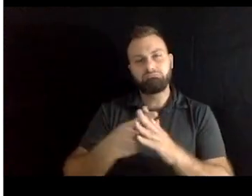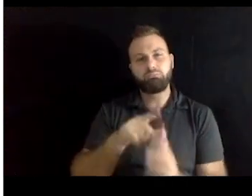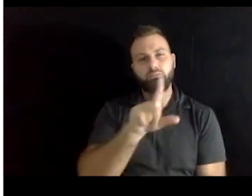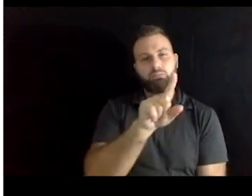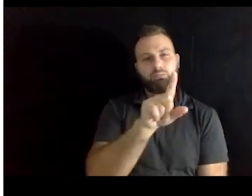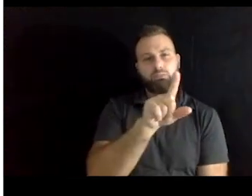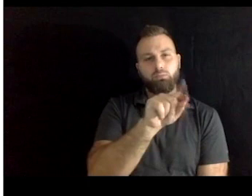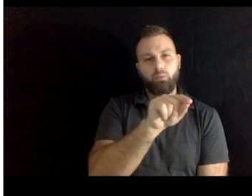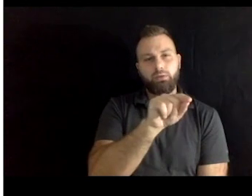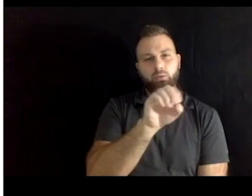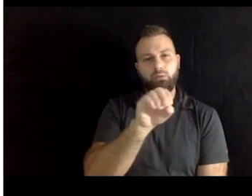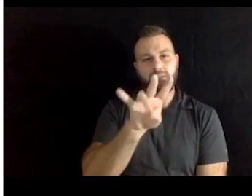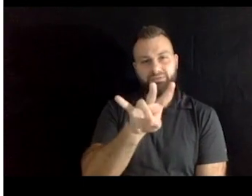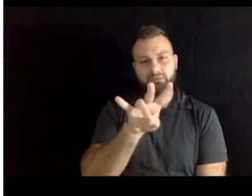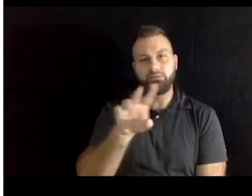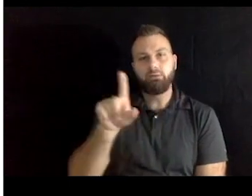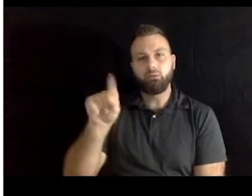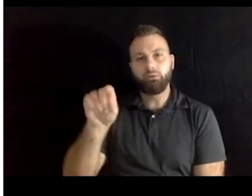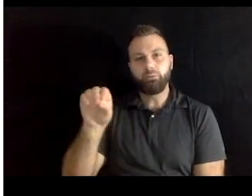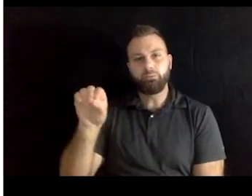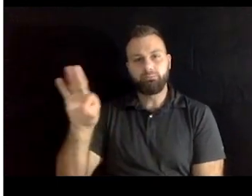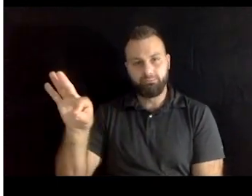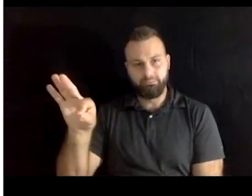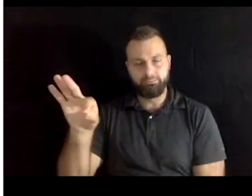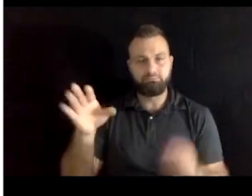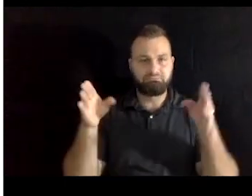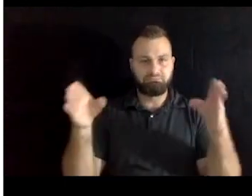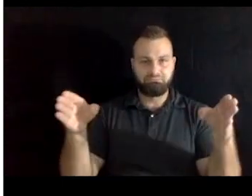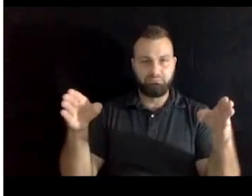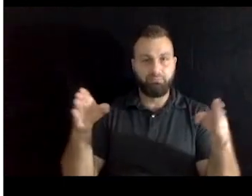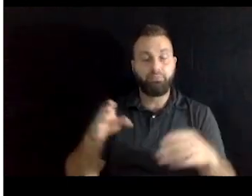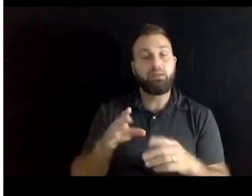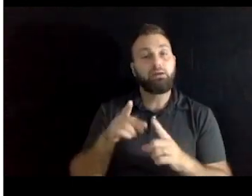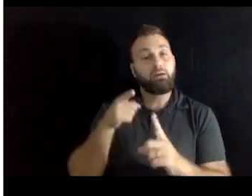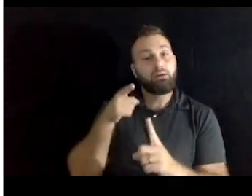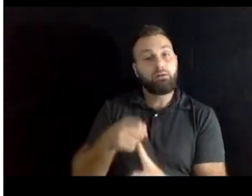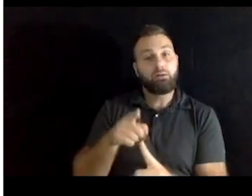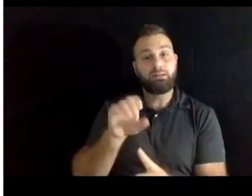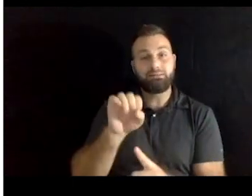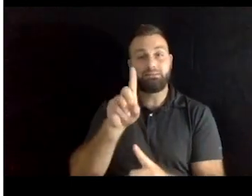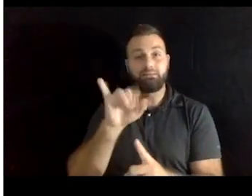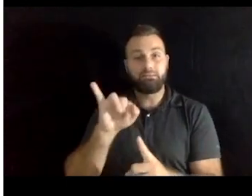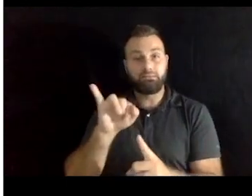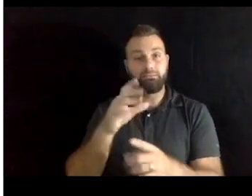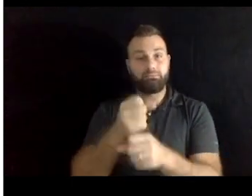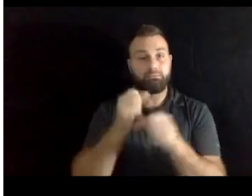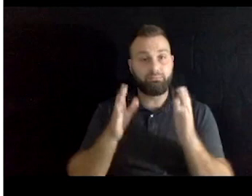and it targeted SSI, SSDI beneficiaries, who did not have health insurance.